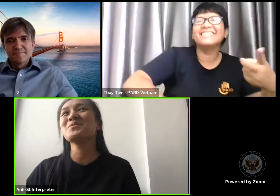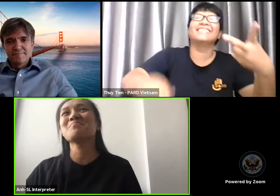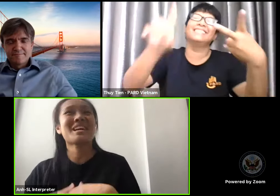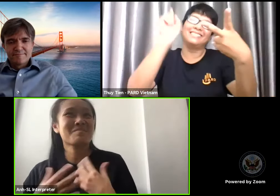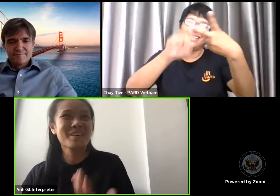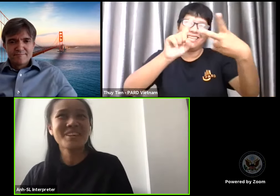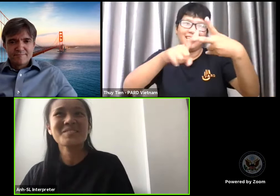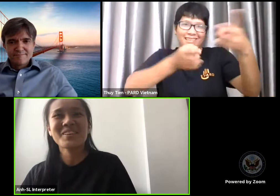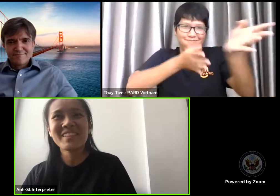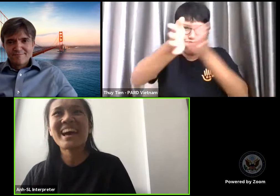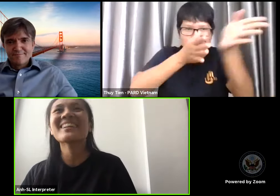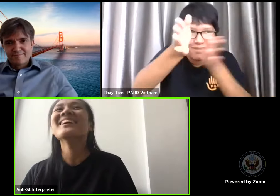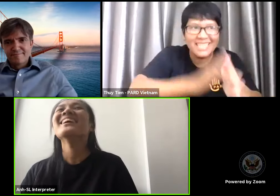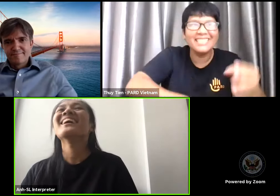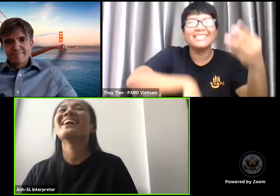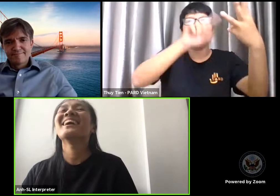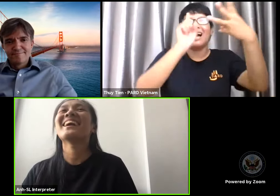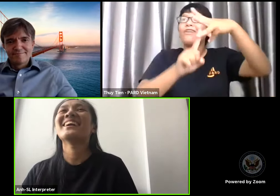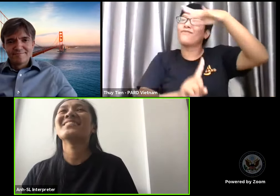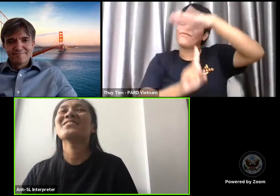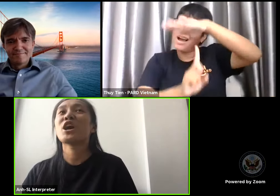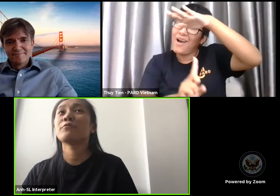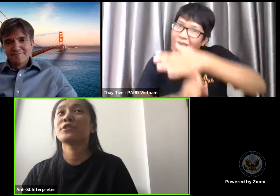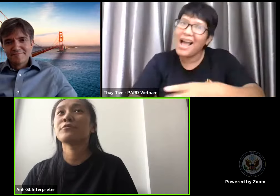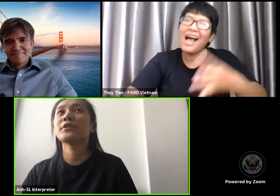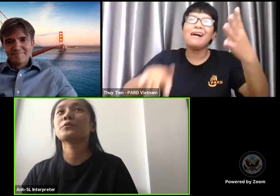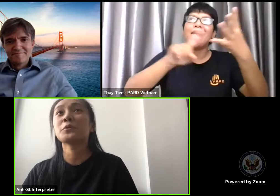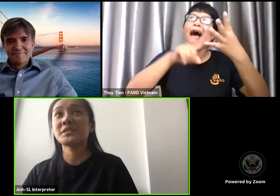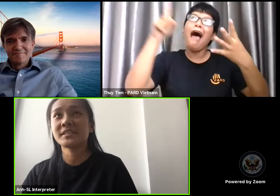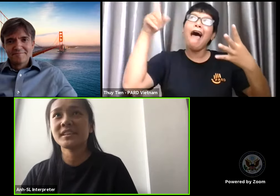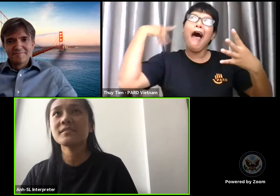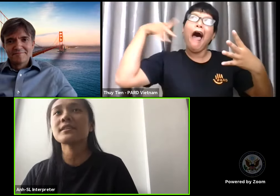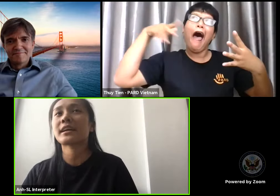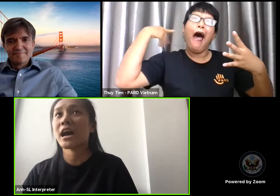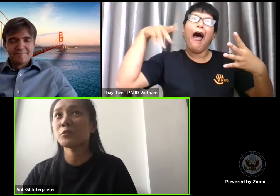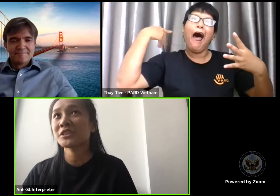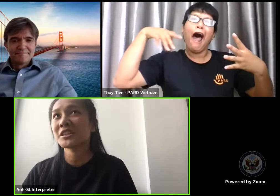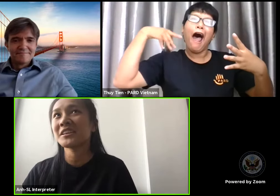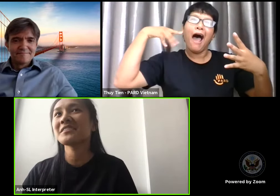you might experience from that. And we have different cuisines, cultures,